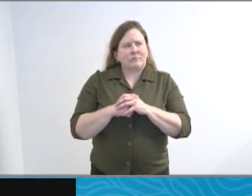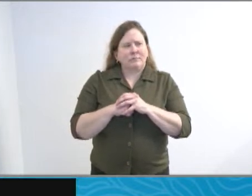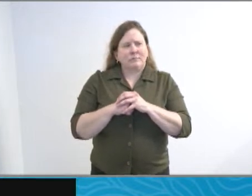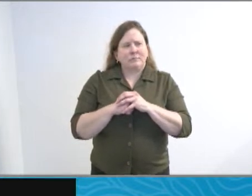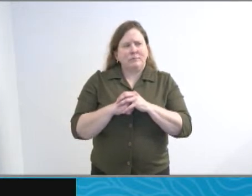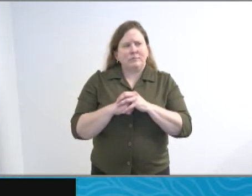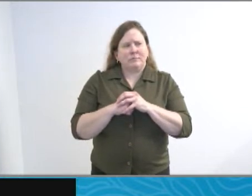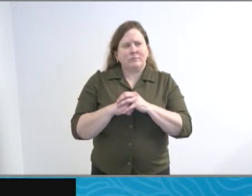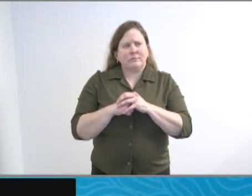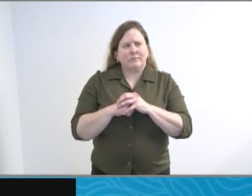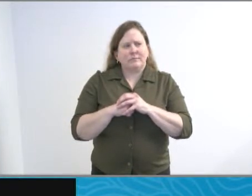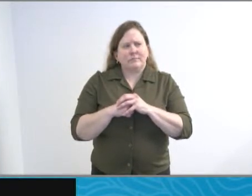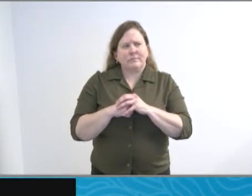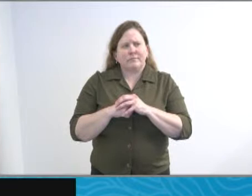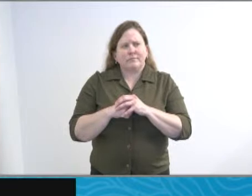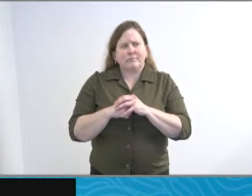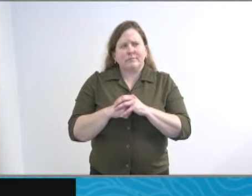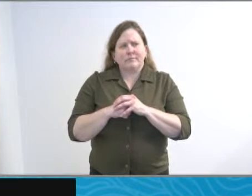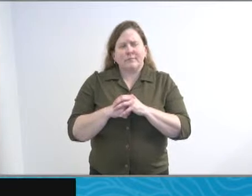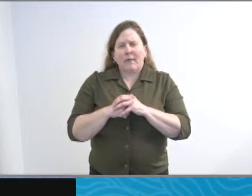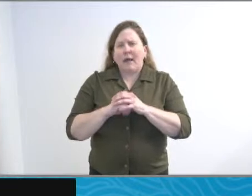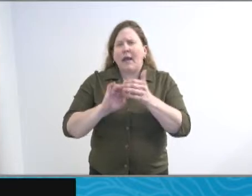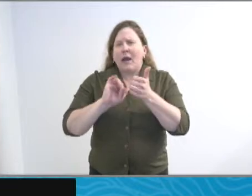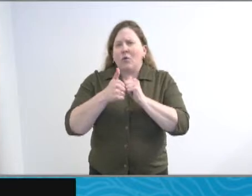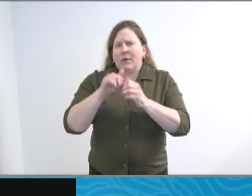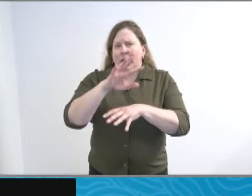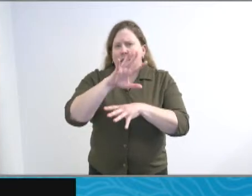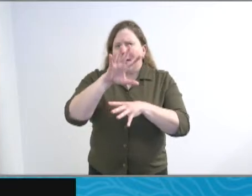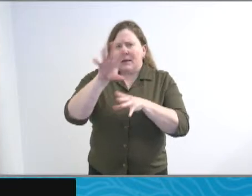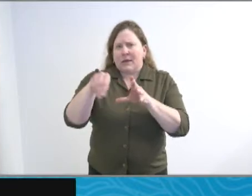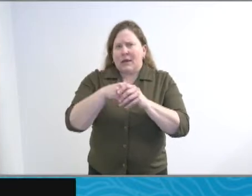community in the past and really how this vision 2035